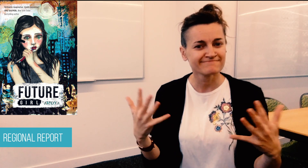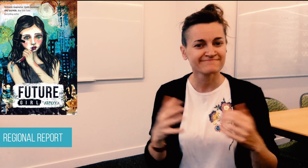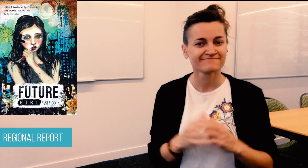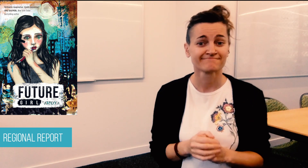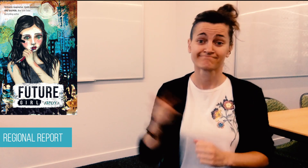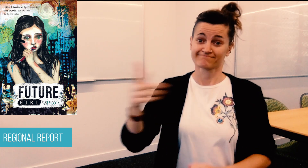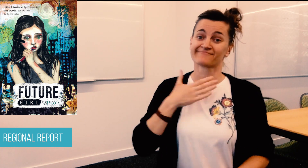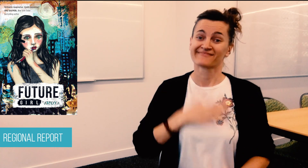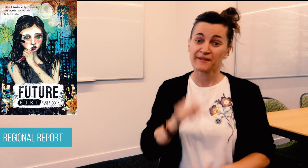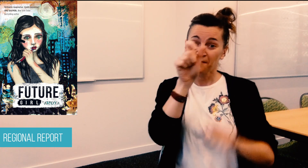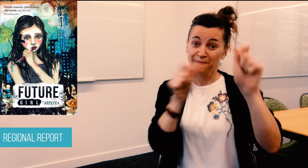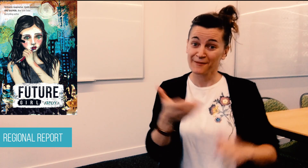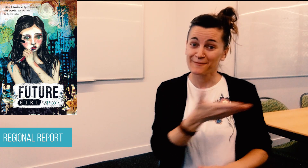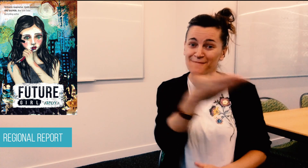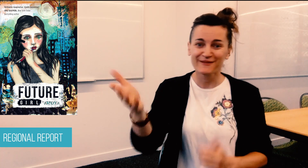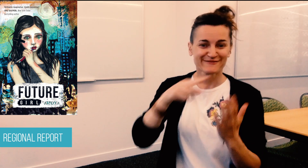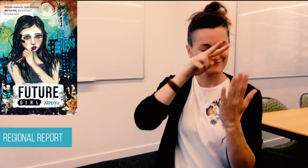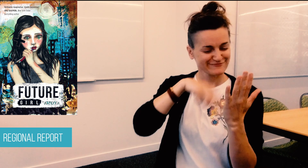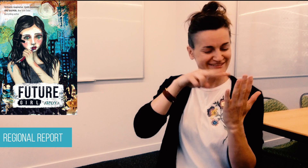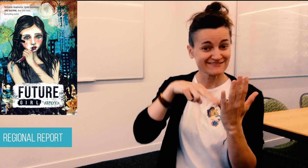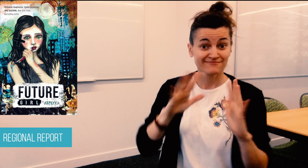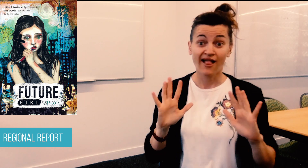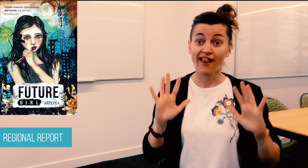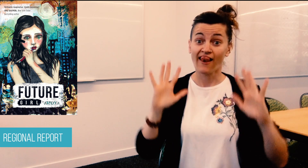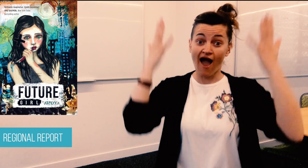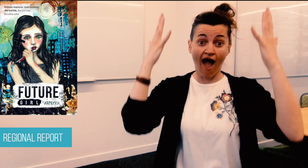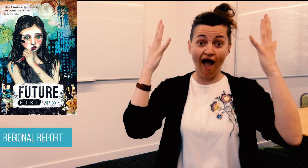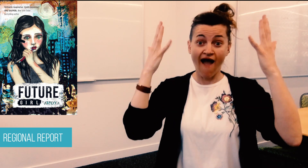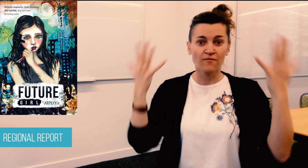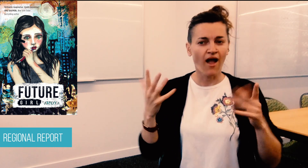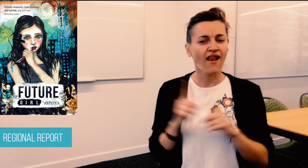She hopes the book will inspire people to make changes